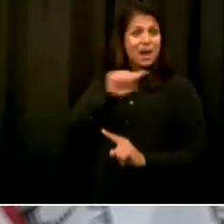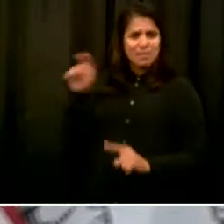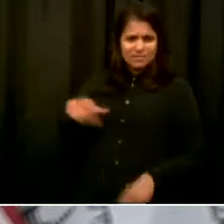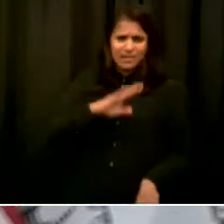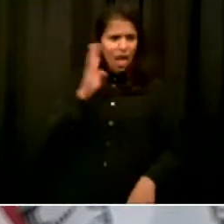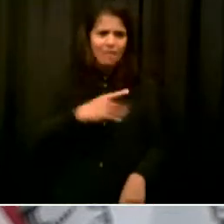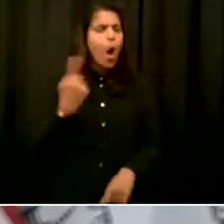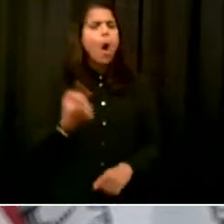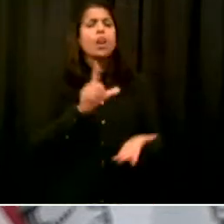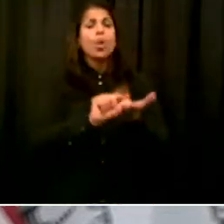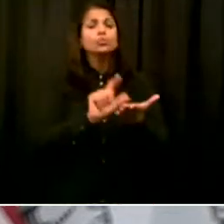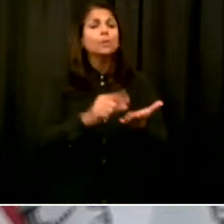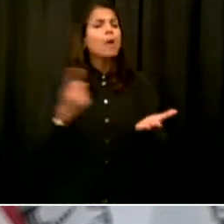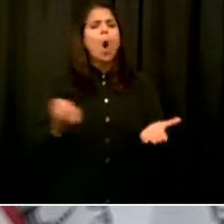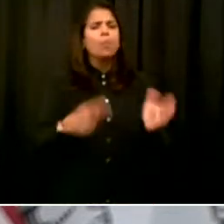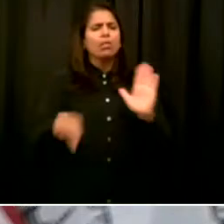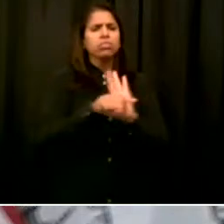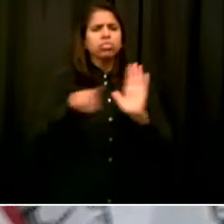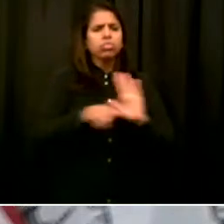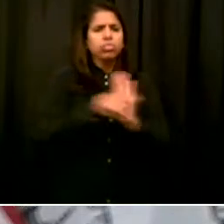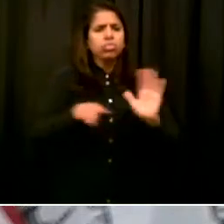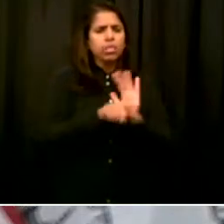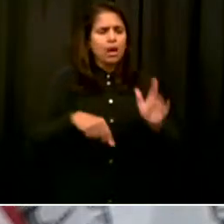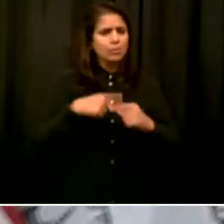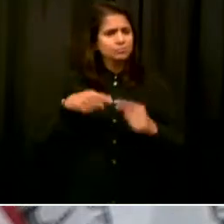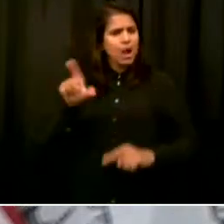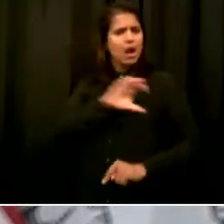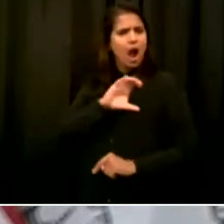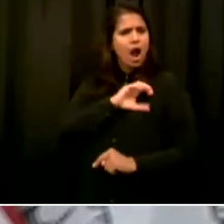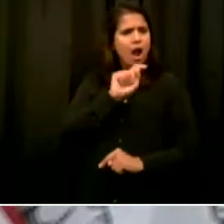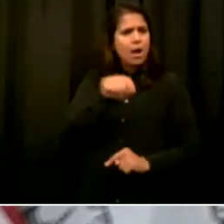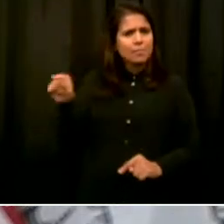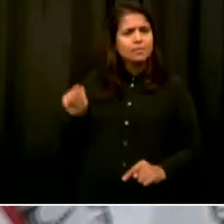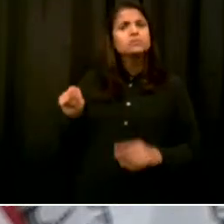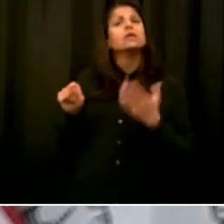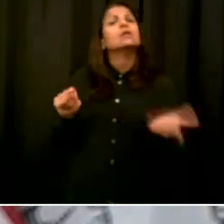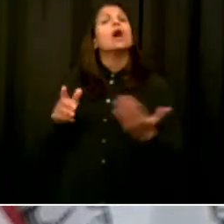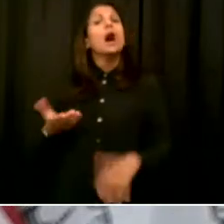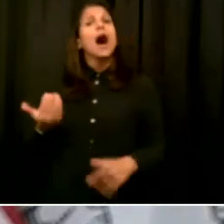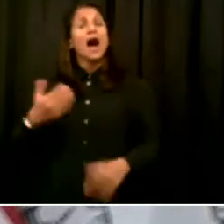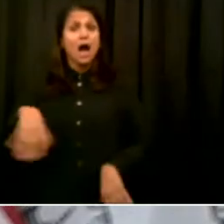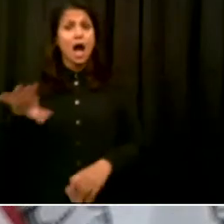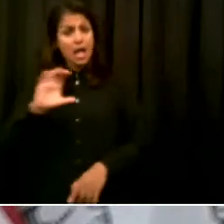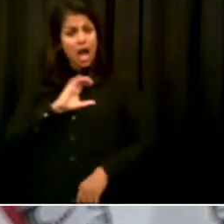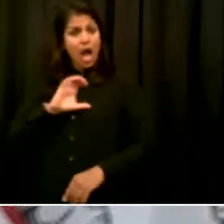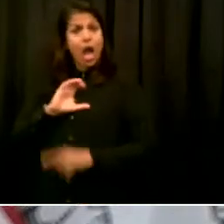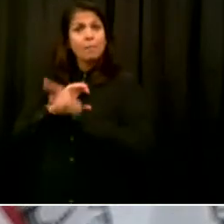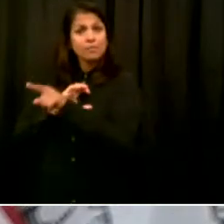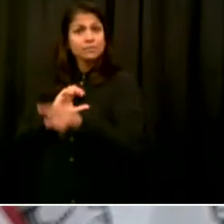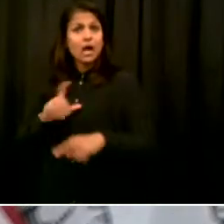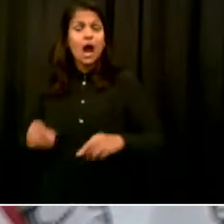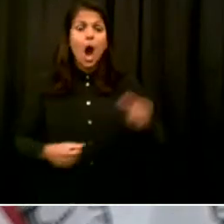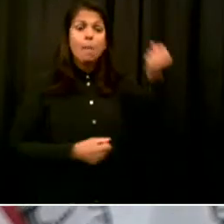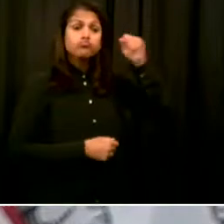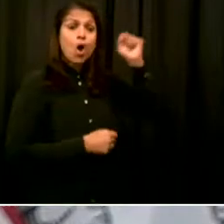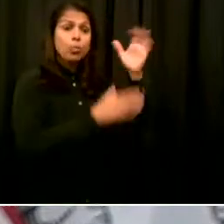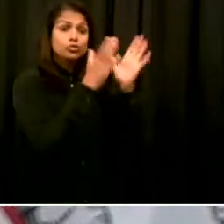THERE ARE SO MANY TIMES WHEN PEOPLE ORGANIZZE A PROTEST AND THEY COMMUNICATE WITH TT HE POLICE WHAT THEY ARE TRYING TO DO.